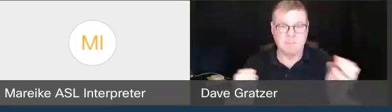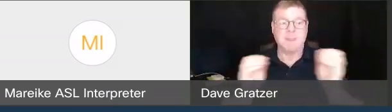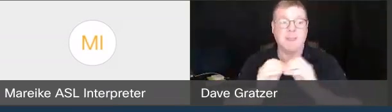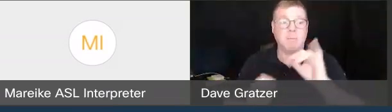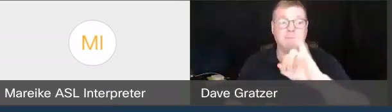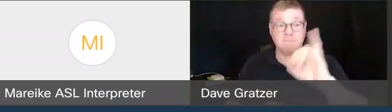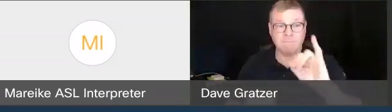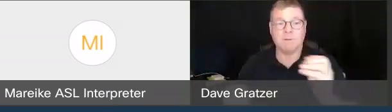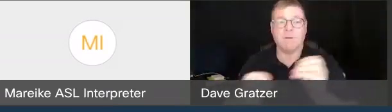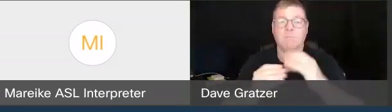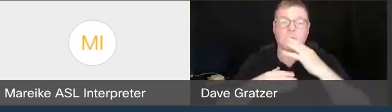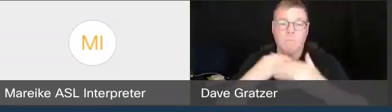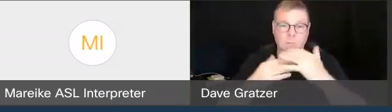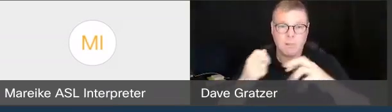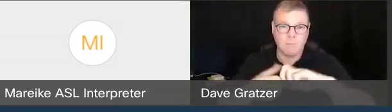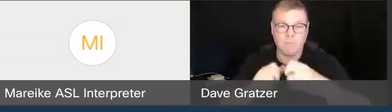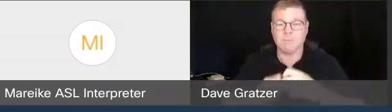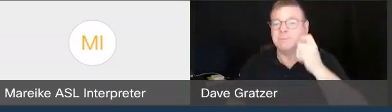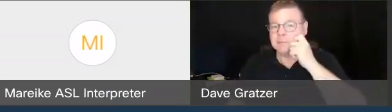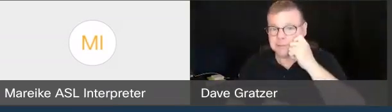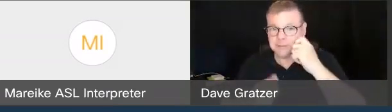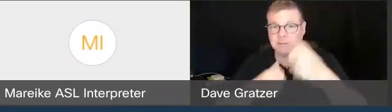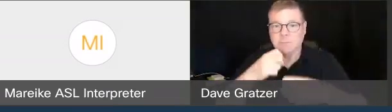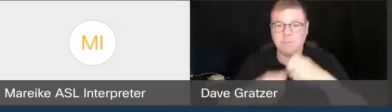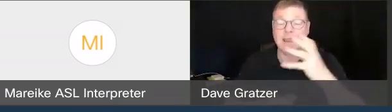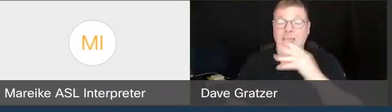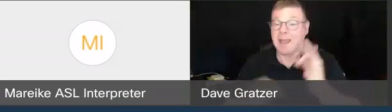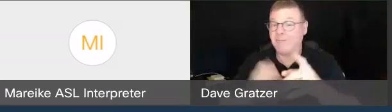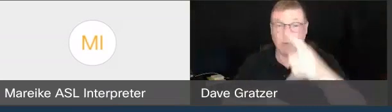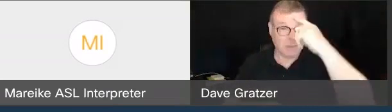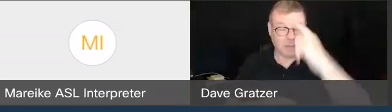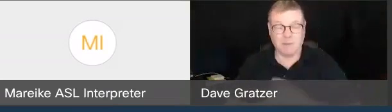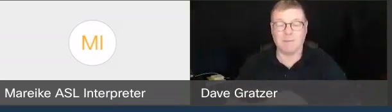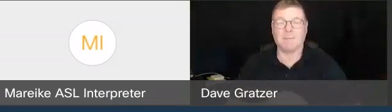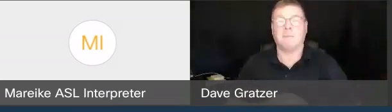more blood disorders, more skin disorders. And if you think about this from both, a mental health